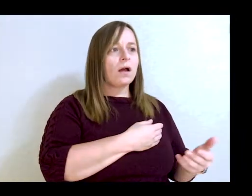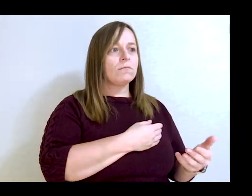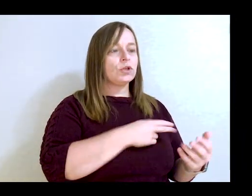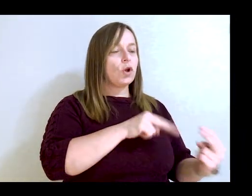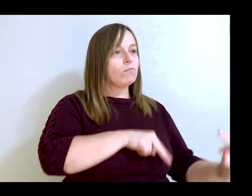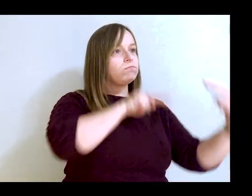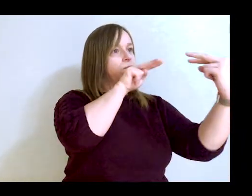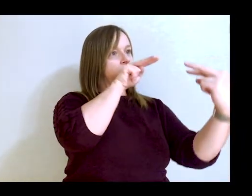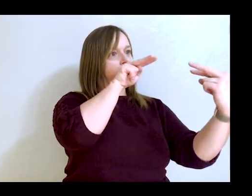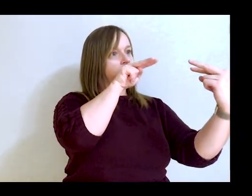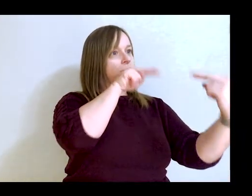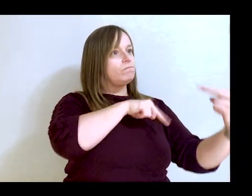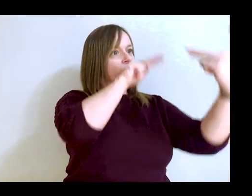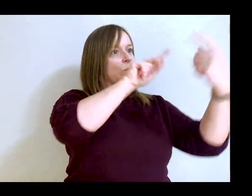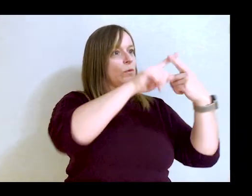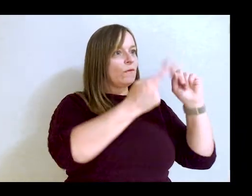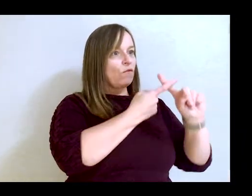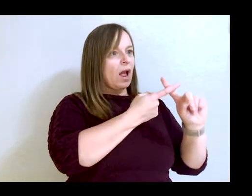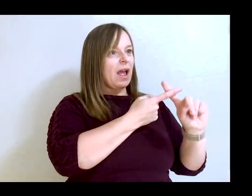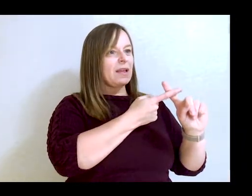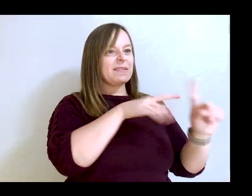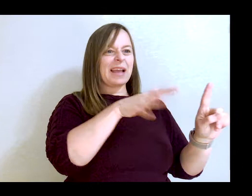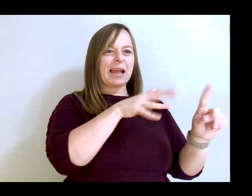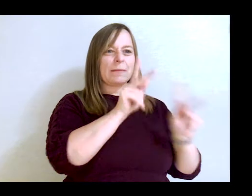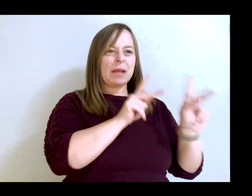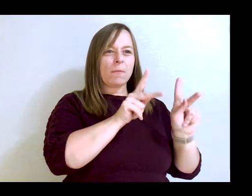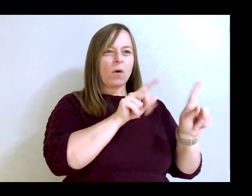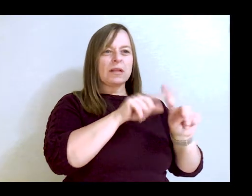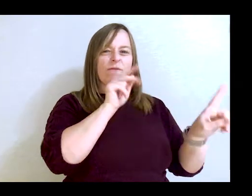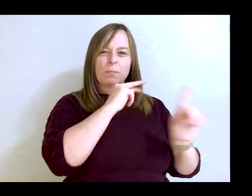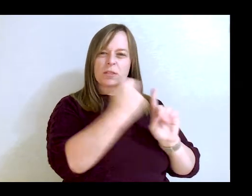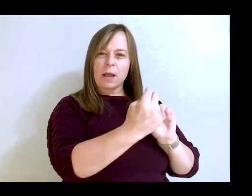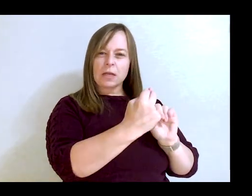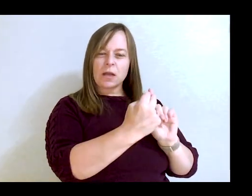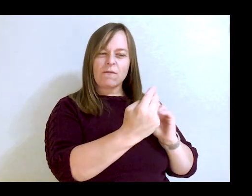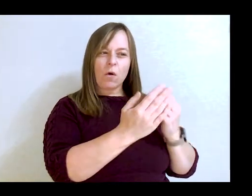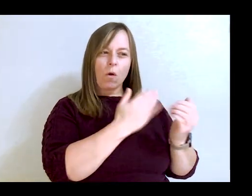You're on eye level with your friends. It kind of gives people a different perspective. It's